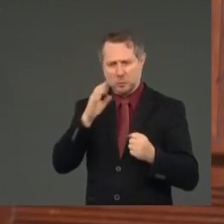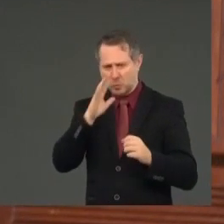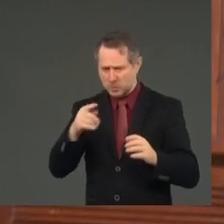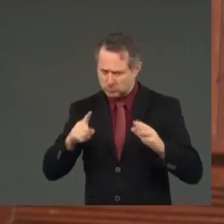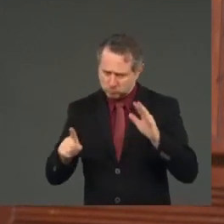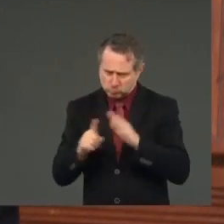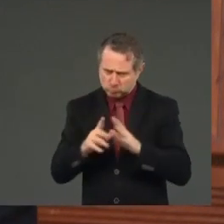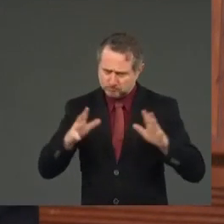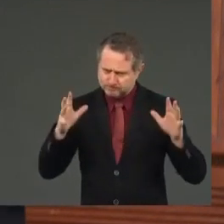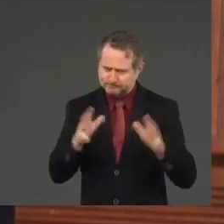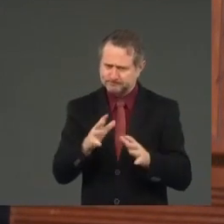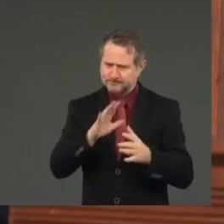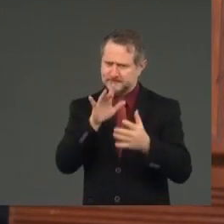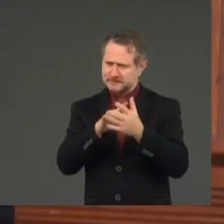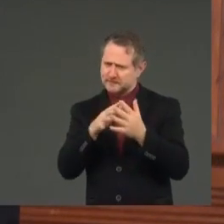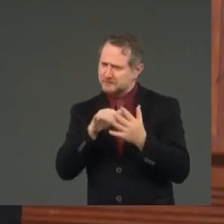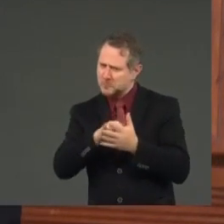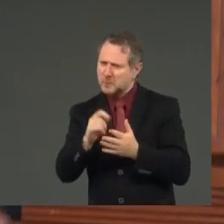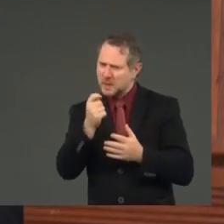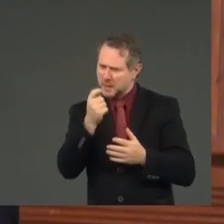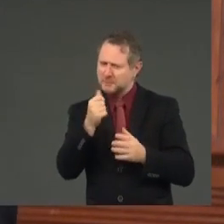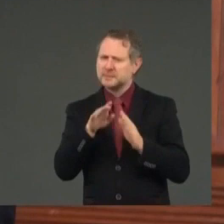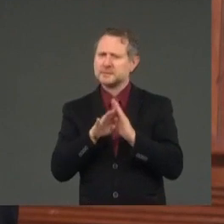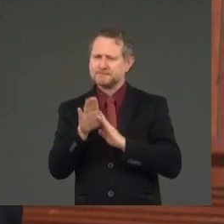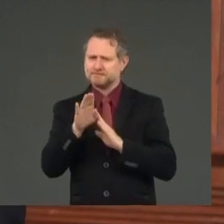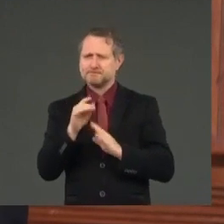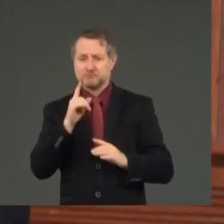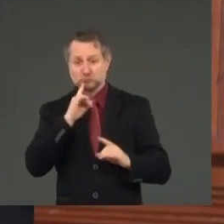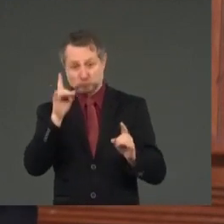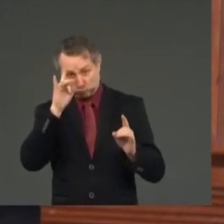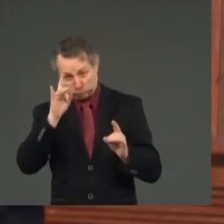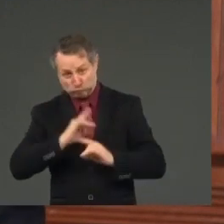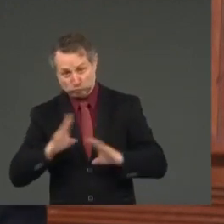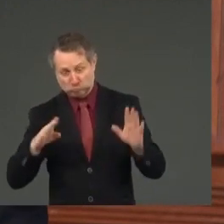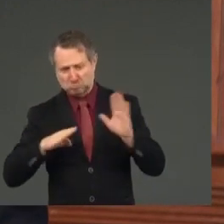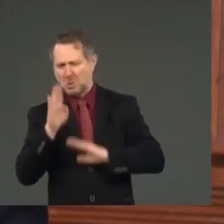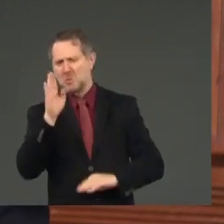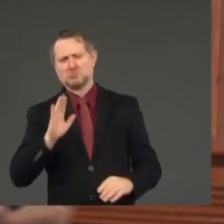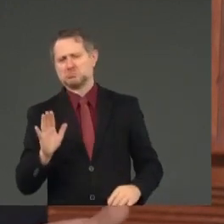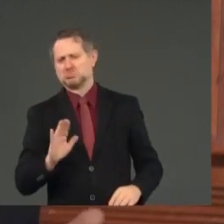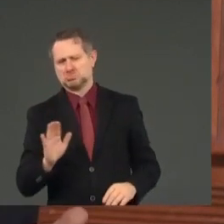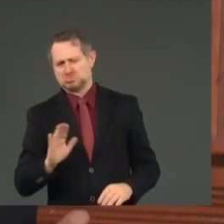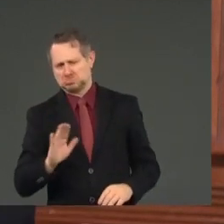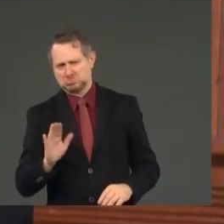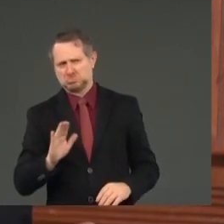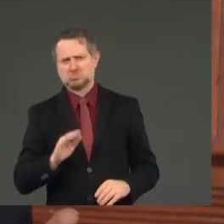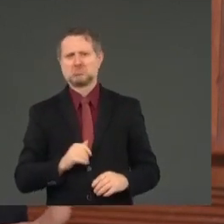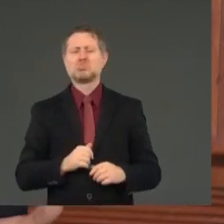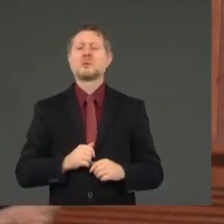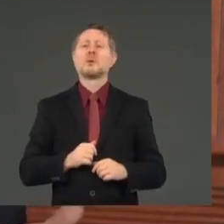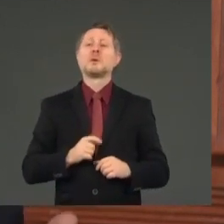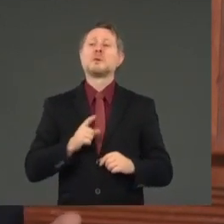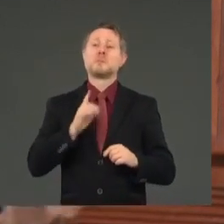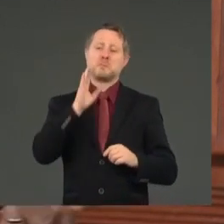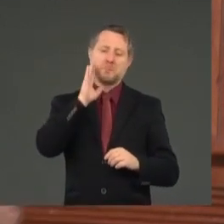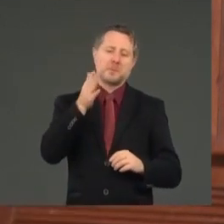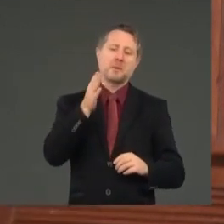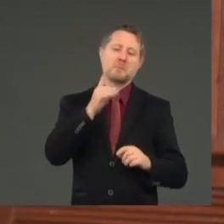SPECIFIC PROBLEM, AND THE DEPARTMENT OF HEALTH ADDRESSES IT. WE'RE LOOKING AT CENTRAL NEW YORK, FINGER LAKES, THOSE REGIONS, WE'VE SEEN A LITTLE